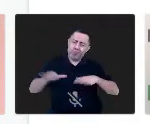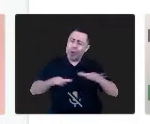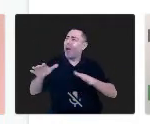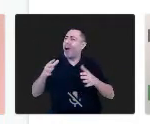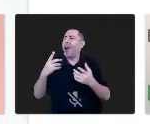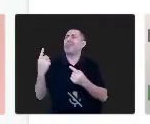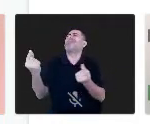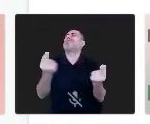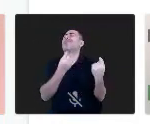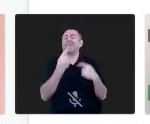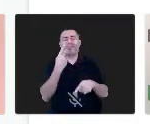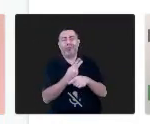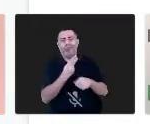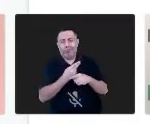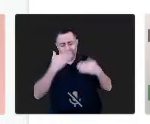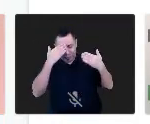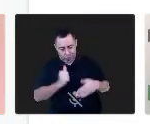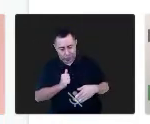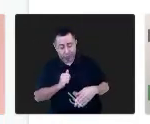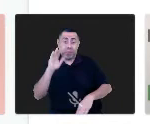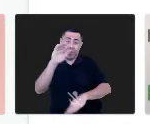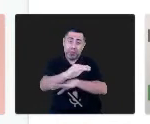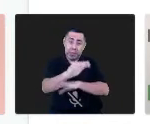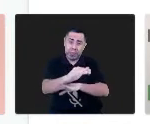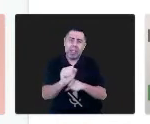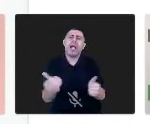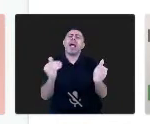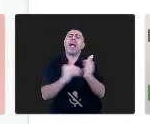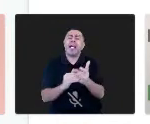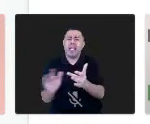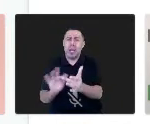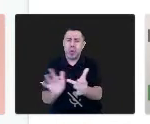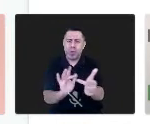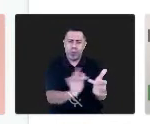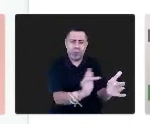um then you can do networking angles later in the day um network show networking events like this